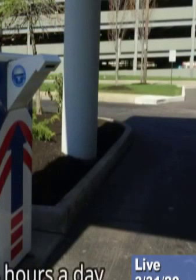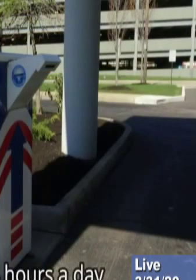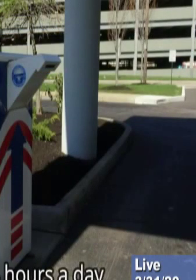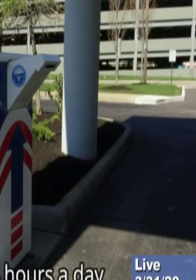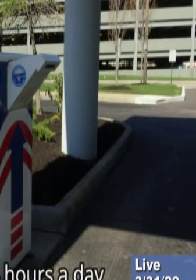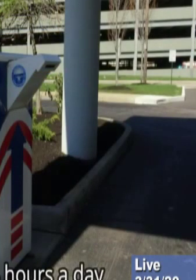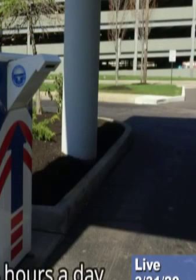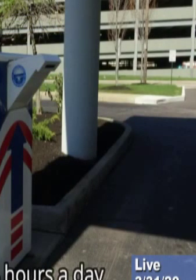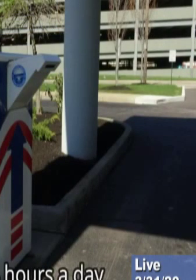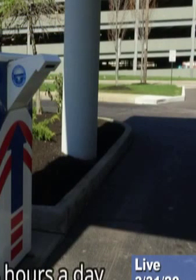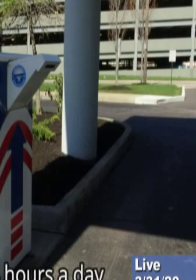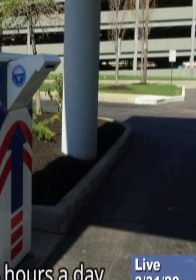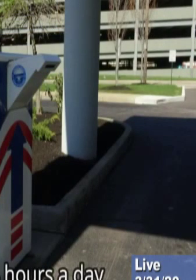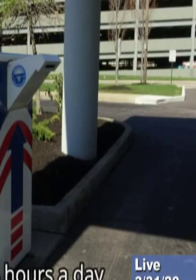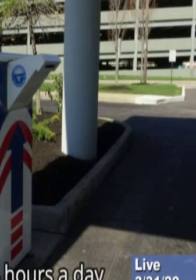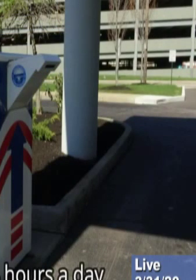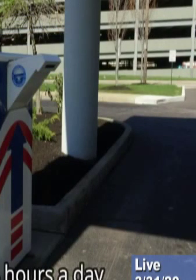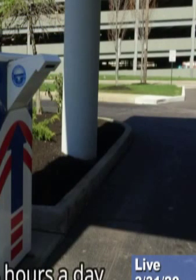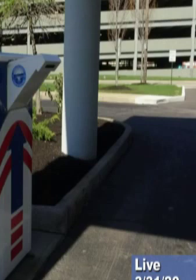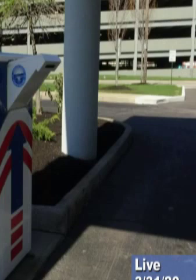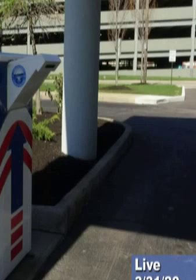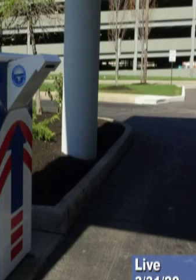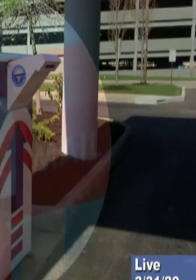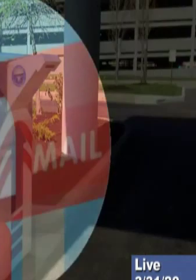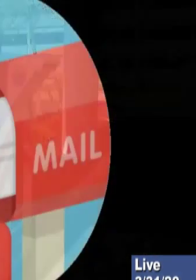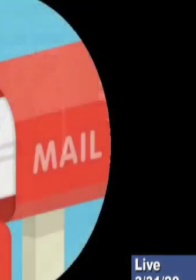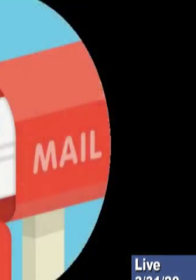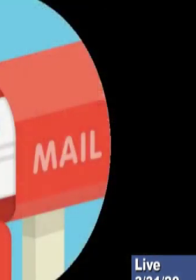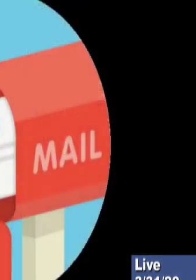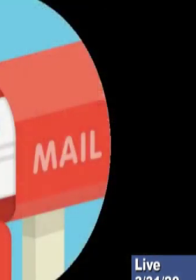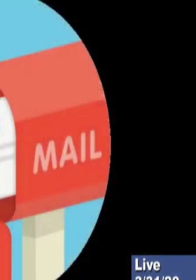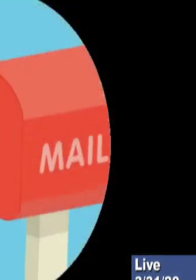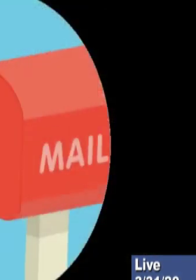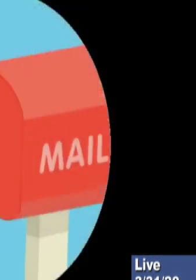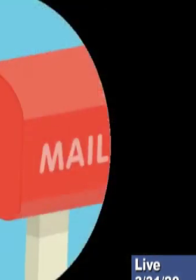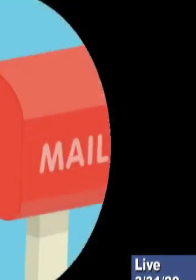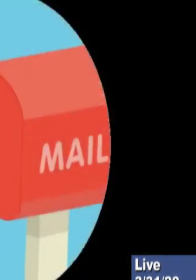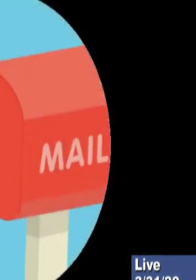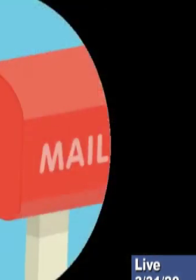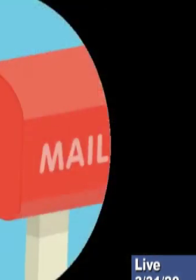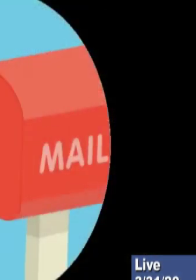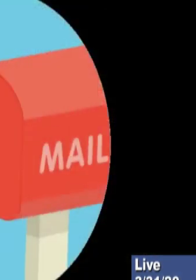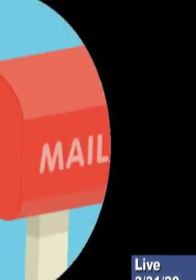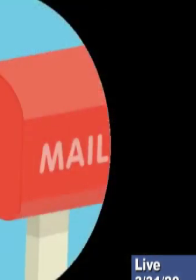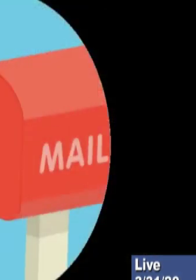Friday or in our 24-hour secure drop box the board uses this information to